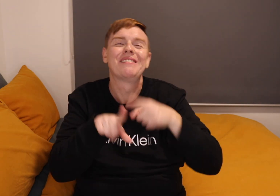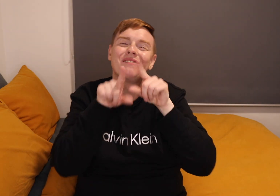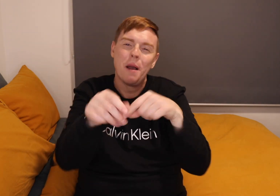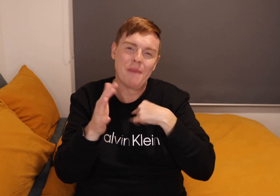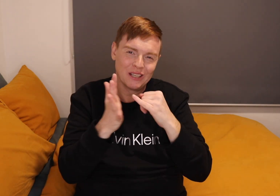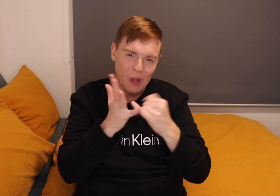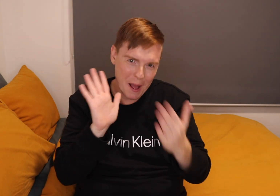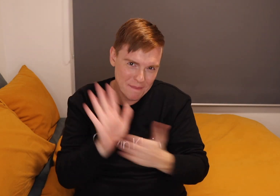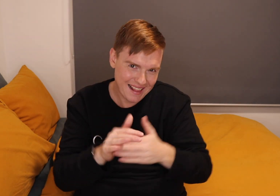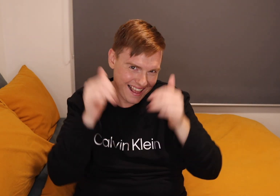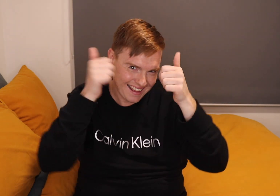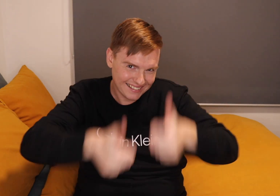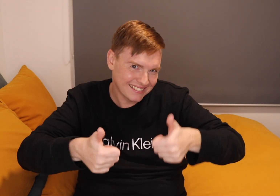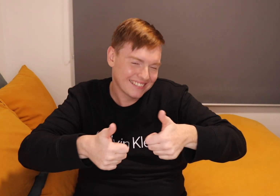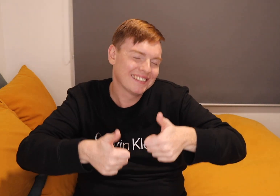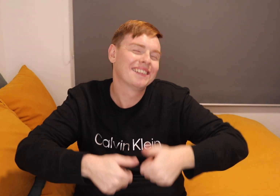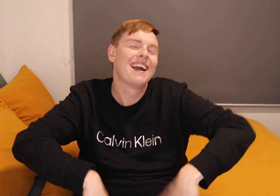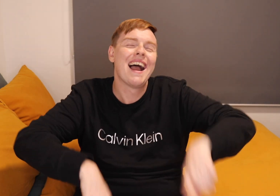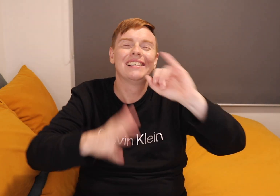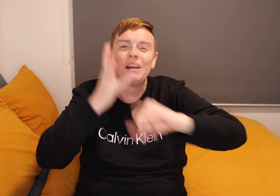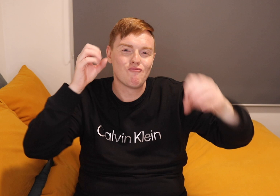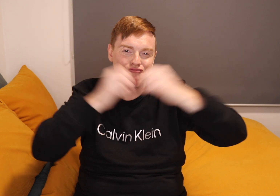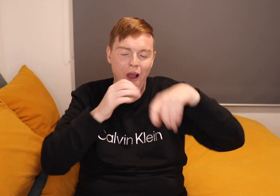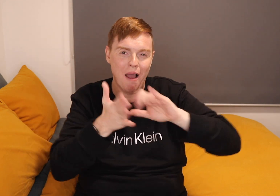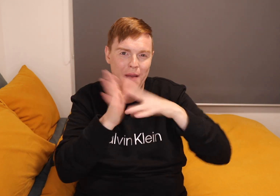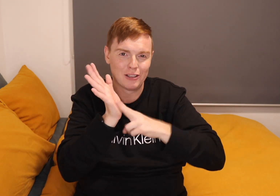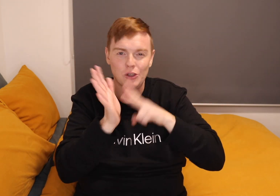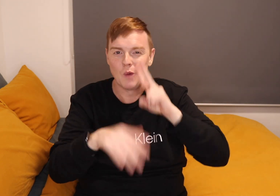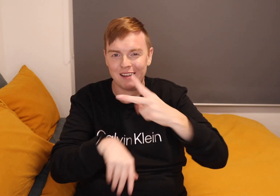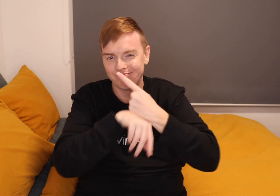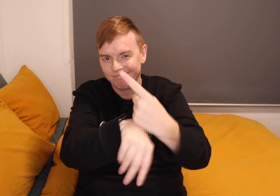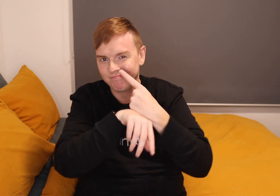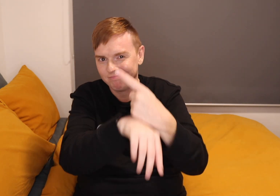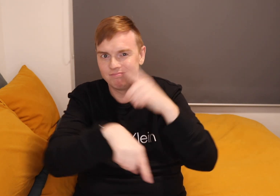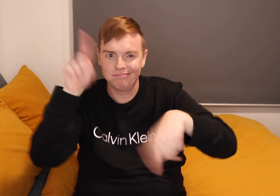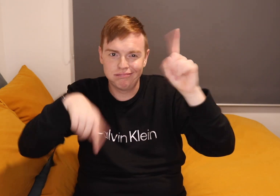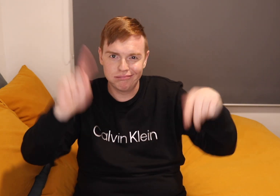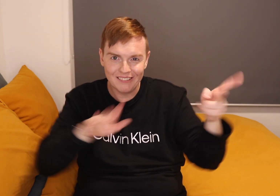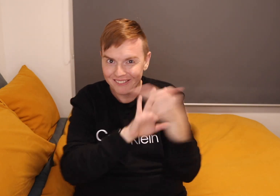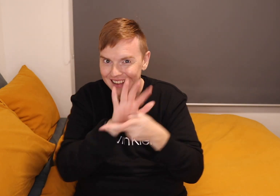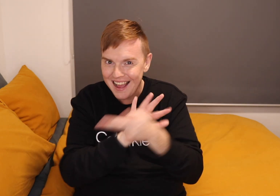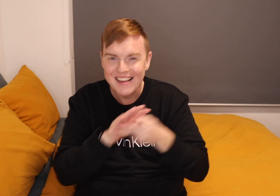Follow my social medias and subscribe my channel to watch my weekly various videos.